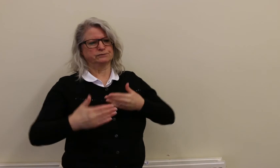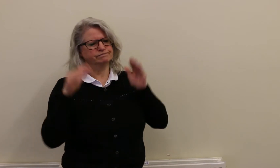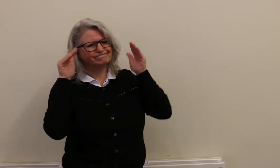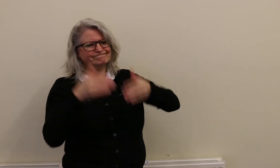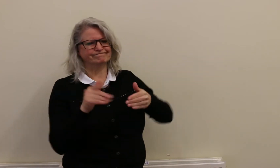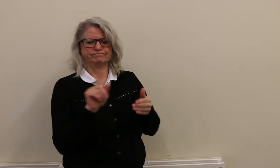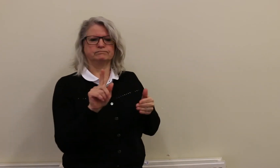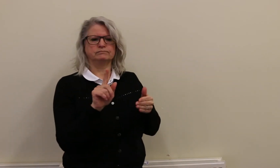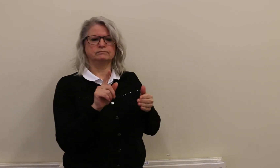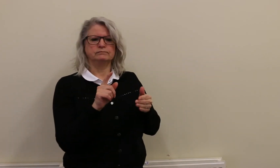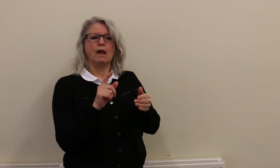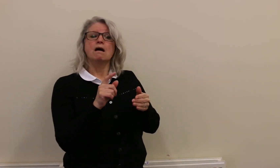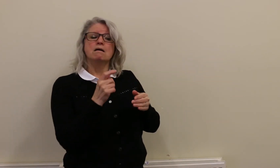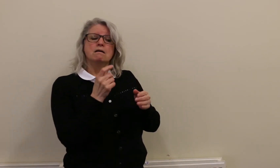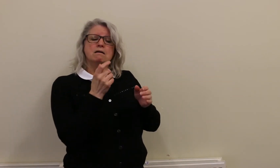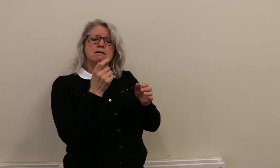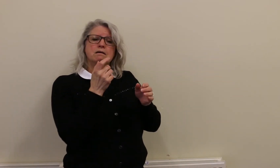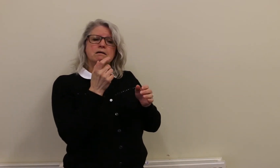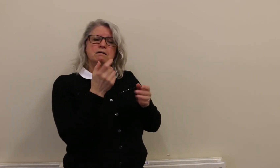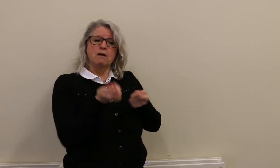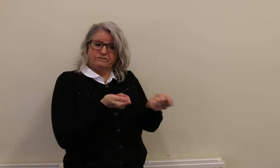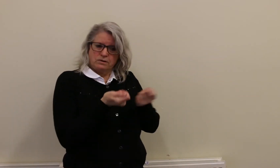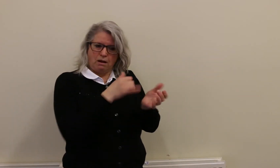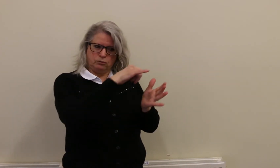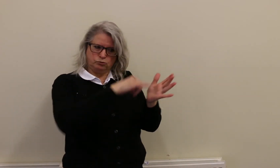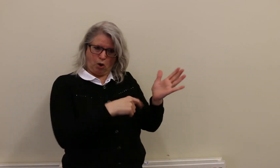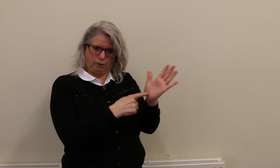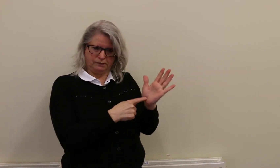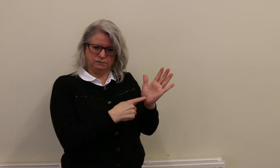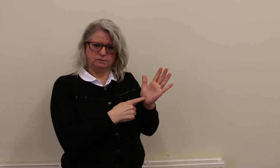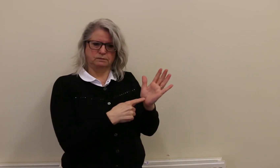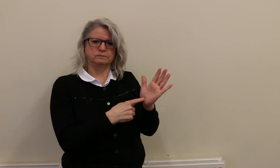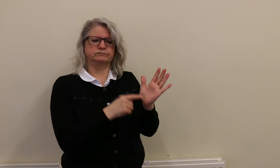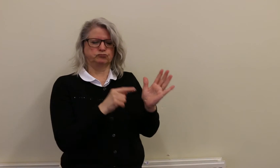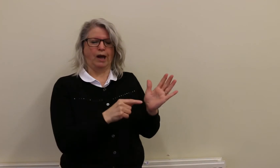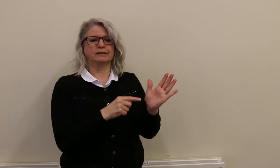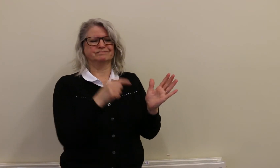This section focuses on what is a governing document.